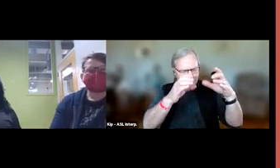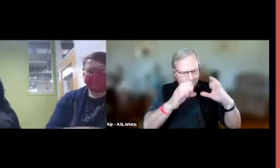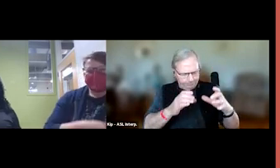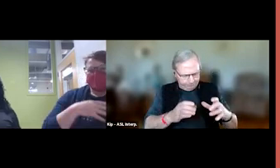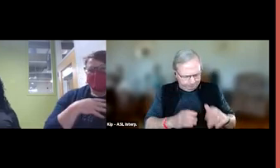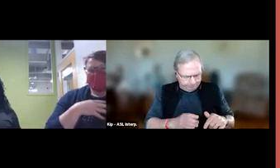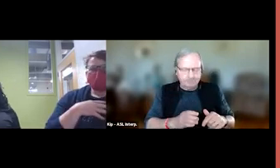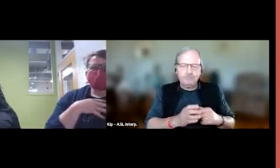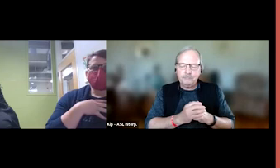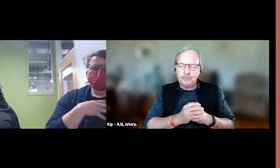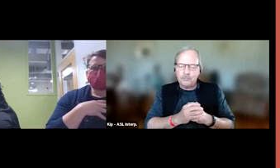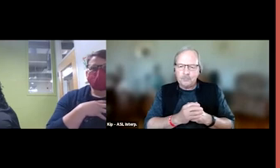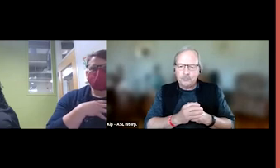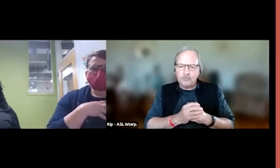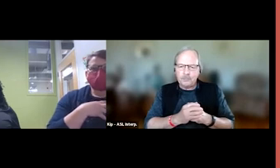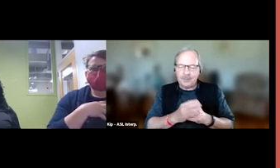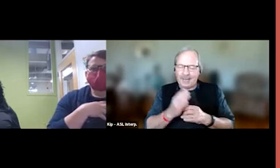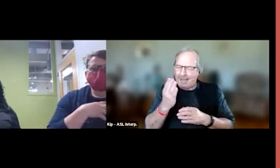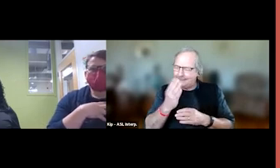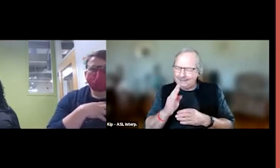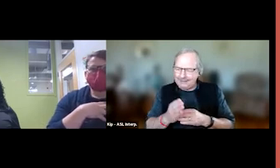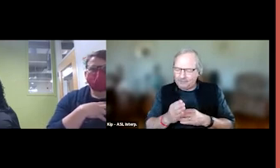but it never is unnecessary to remember there,